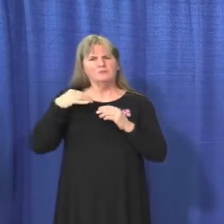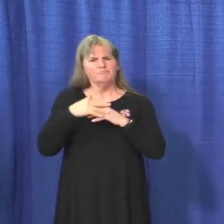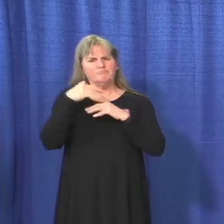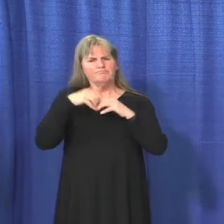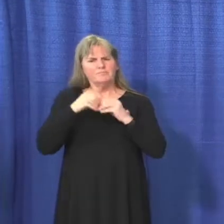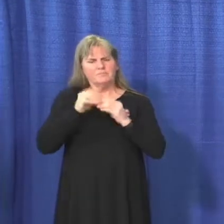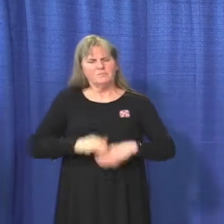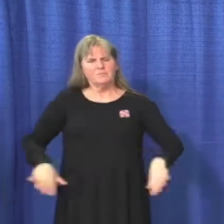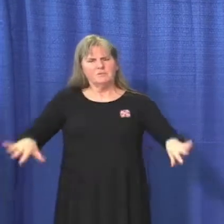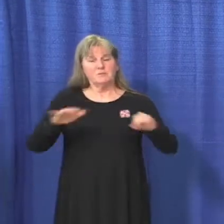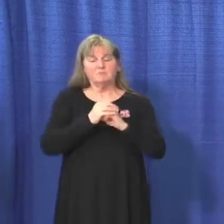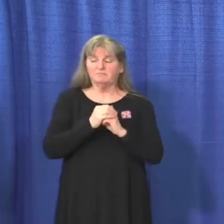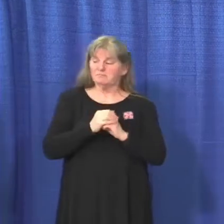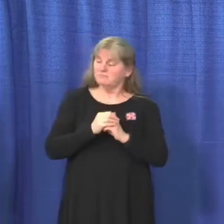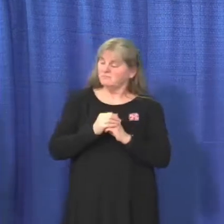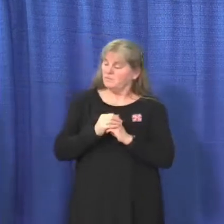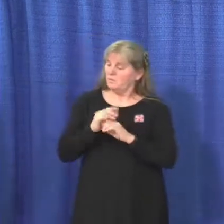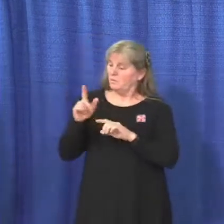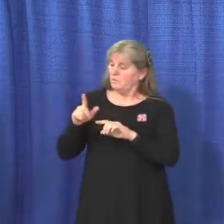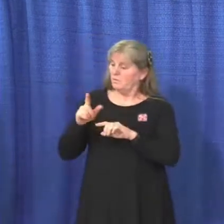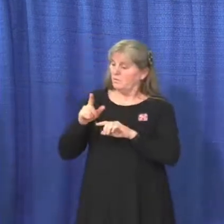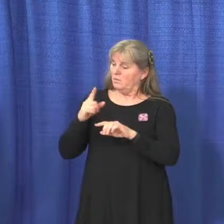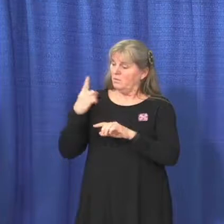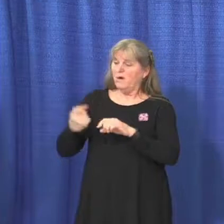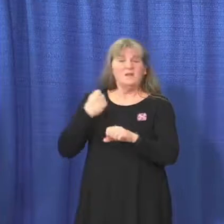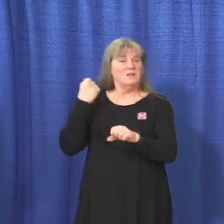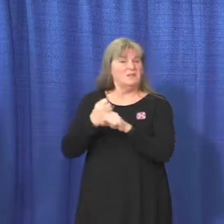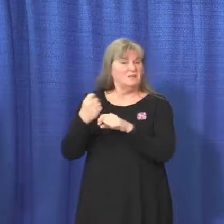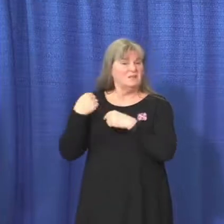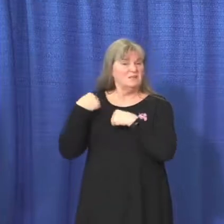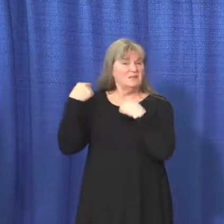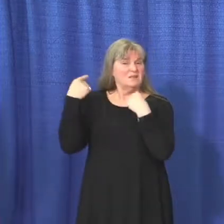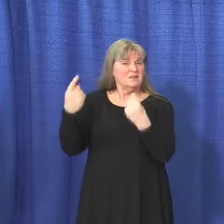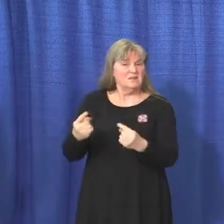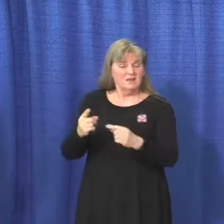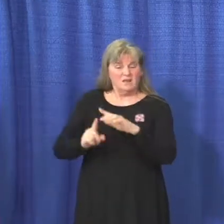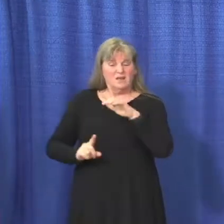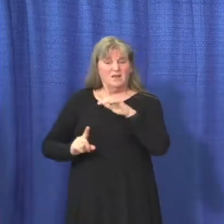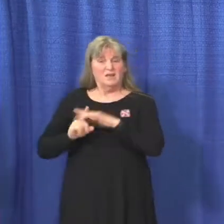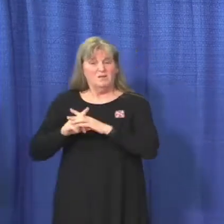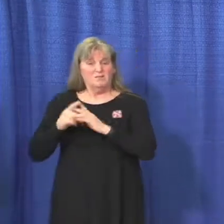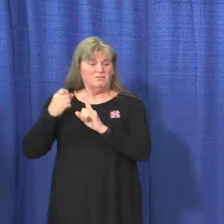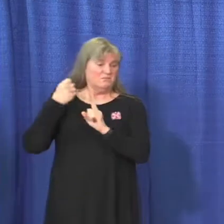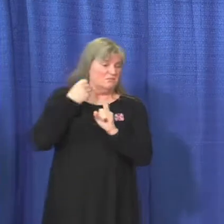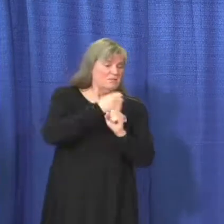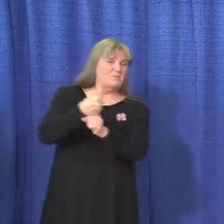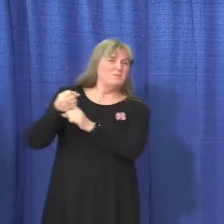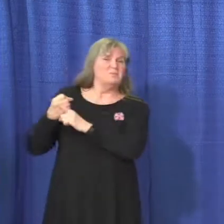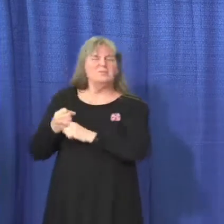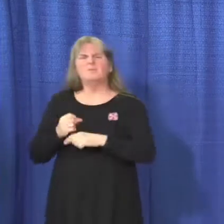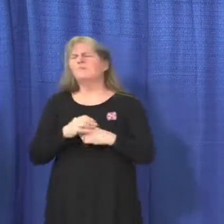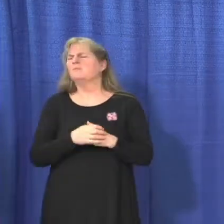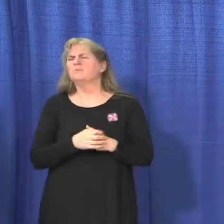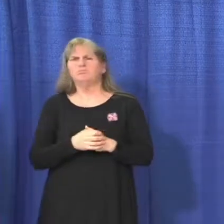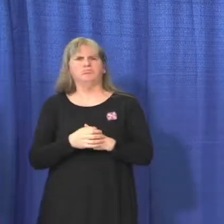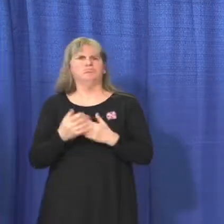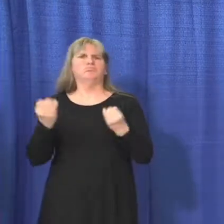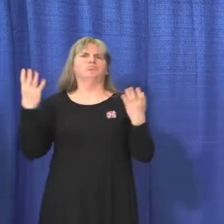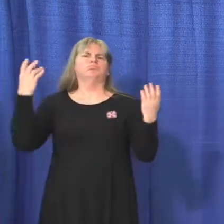pandemic began to impact our territories and so much has changed. I believe that we will forever